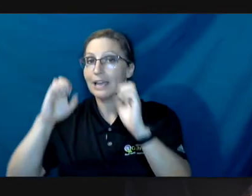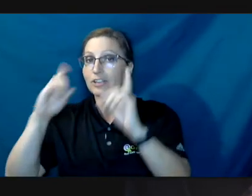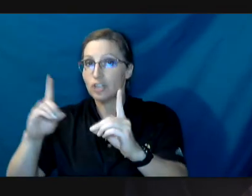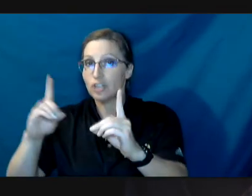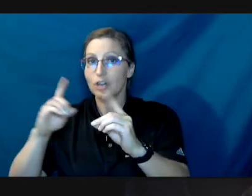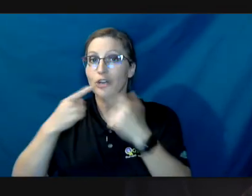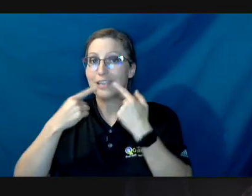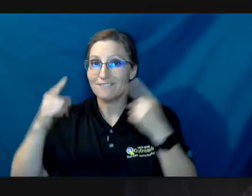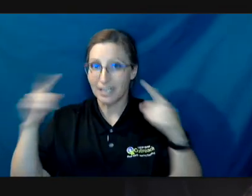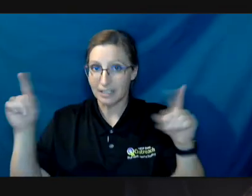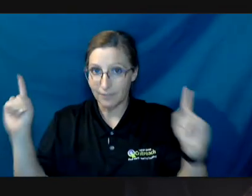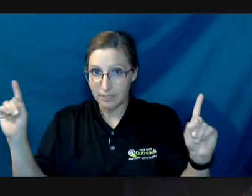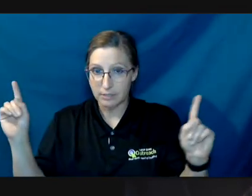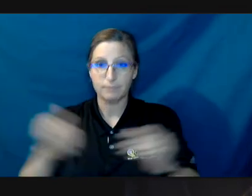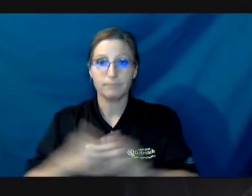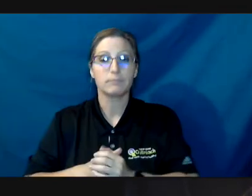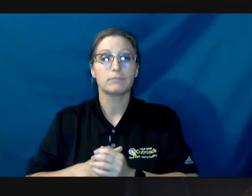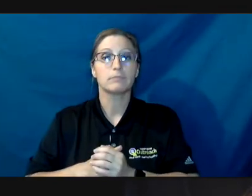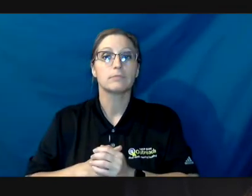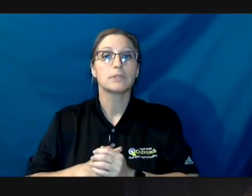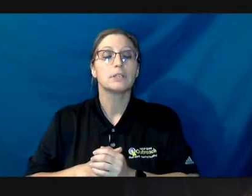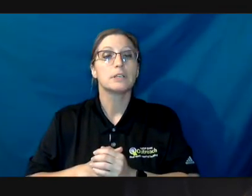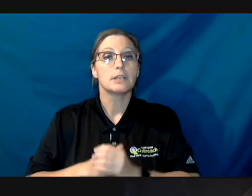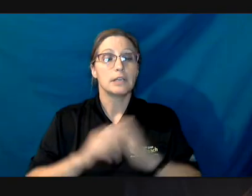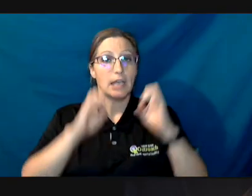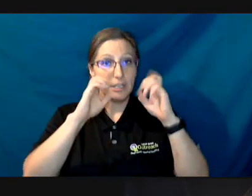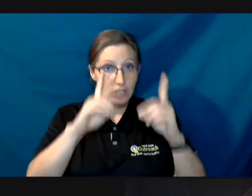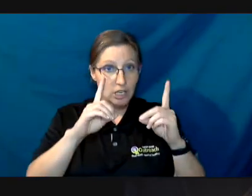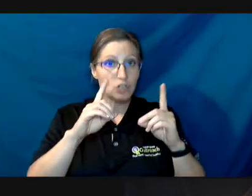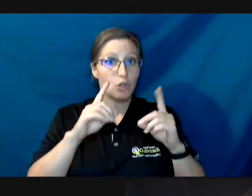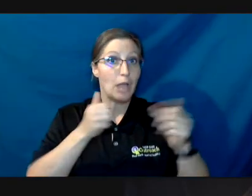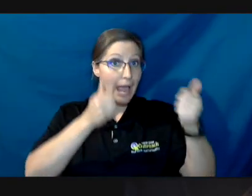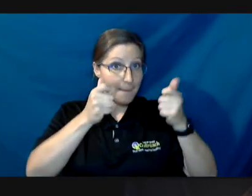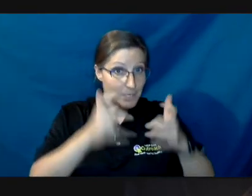and education administrators and schools